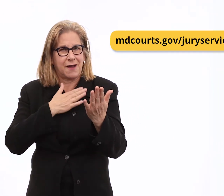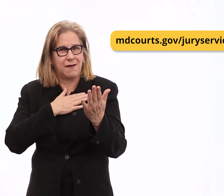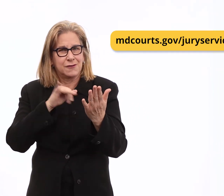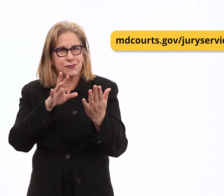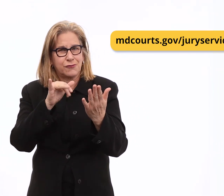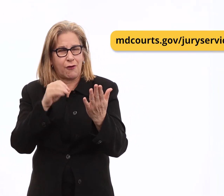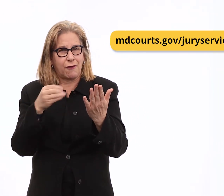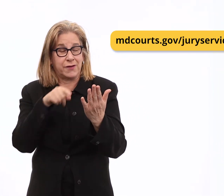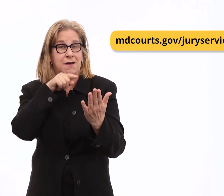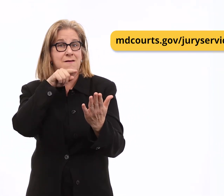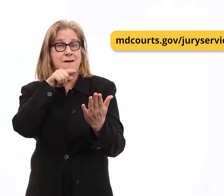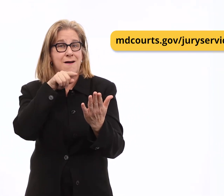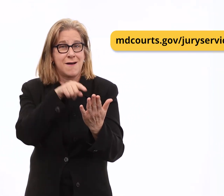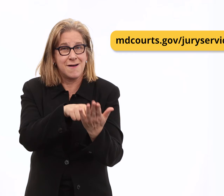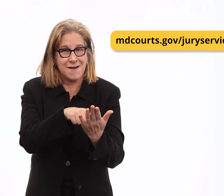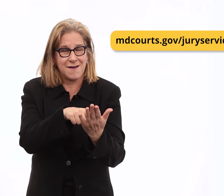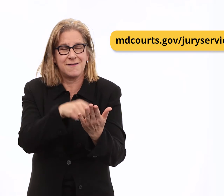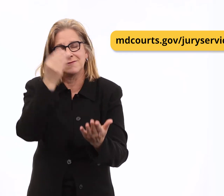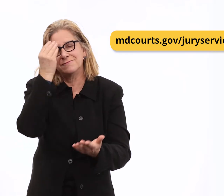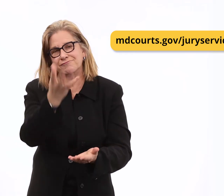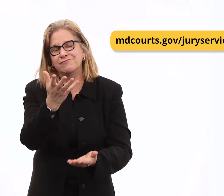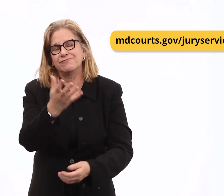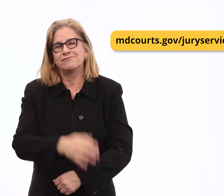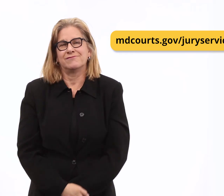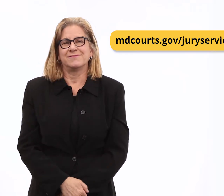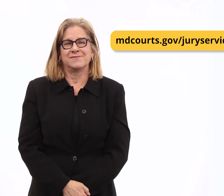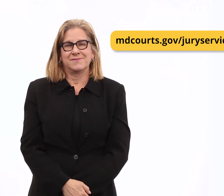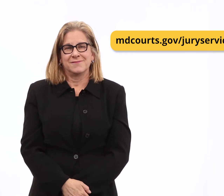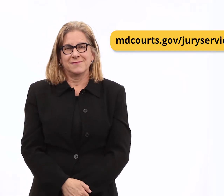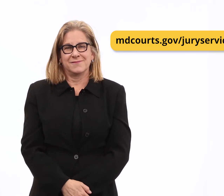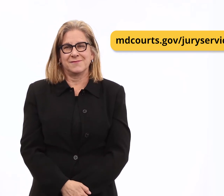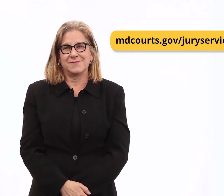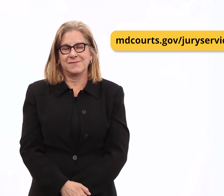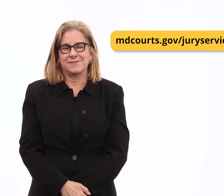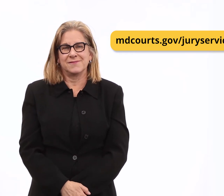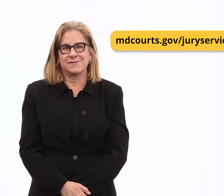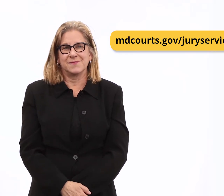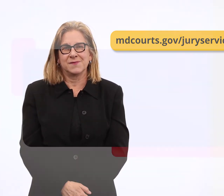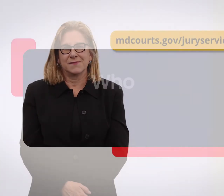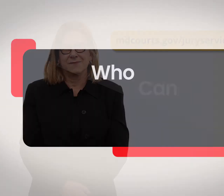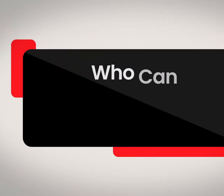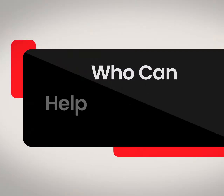at mdcourts.gov\juryservice\juryoffices